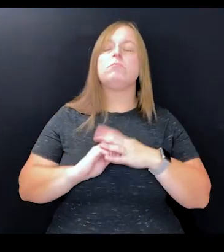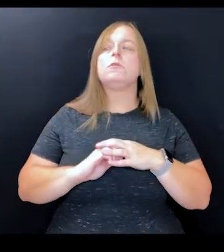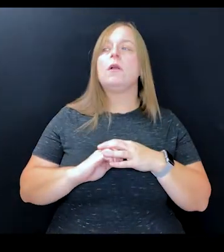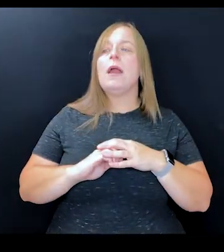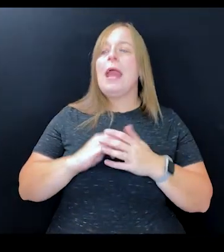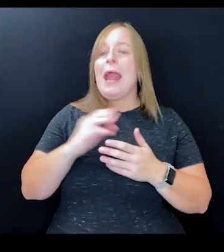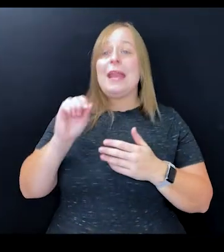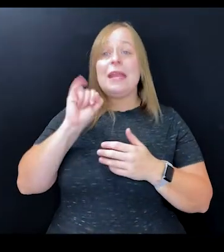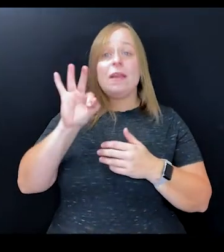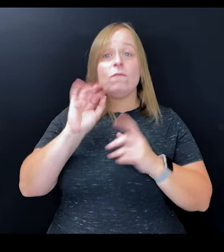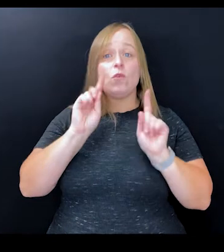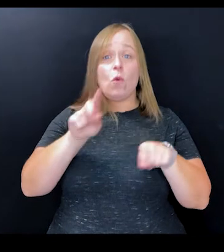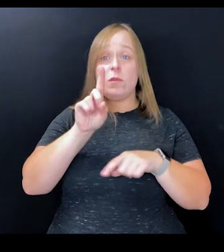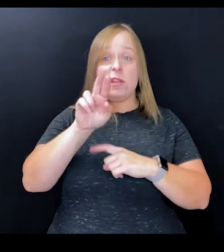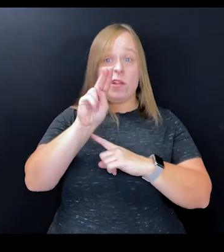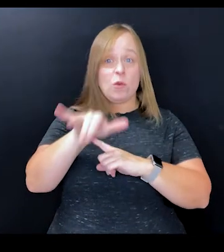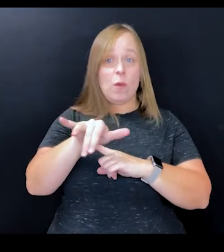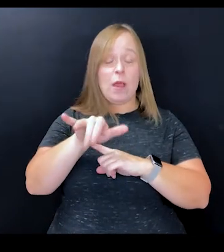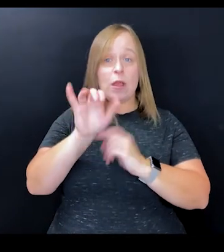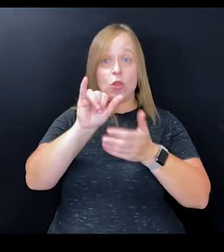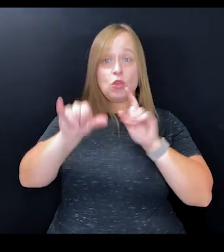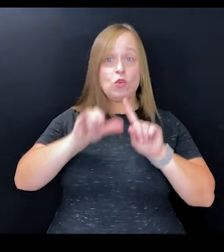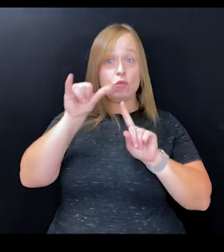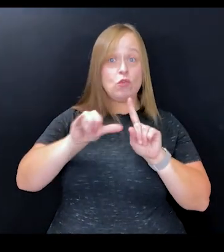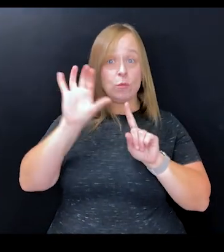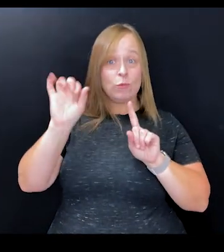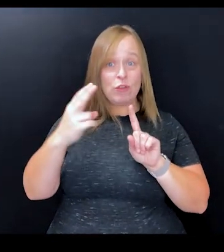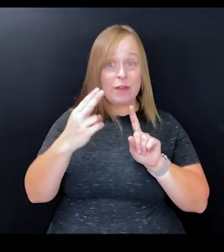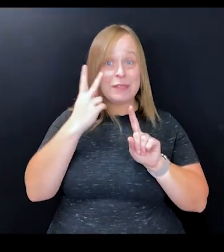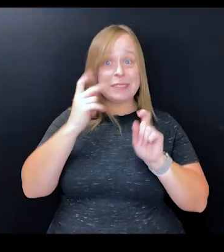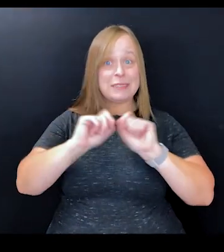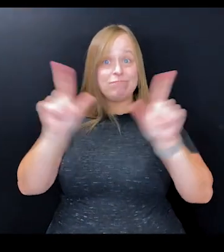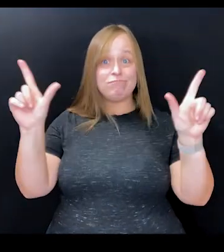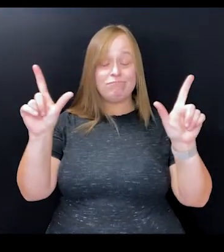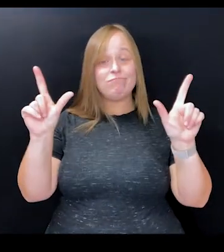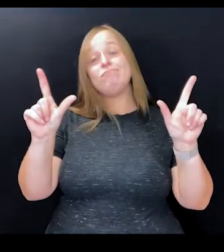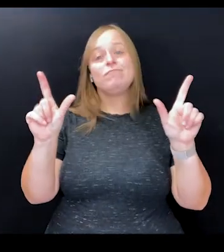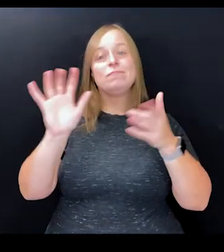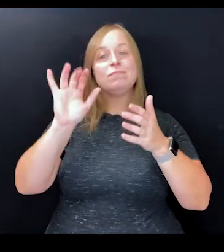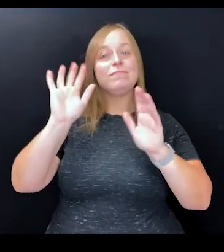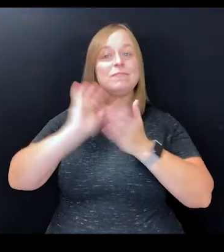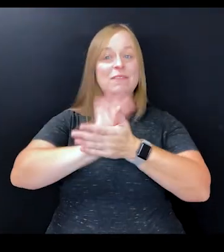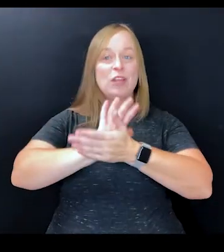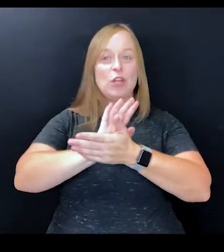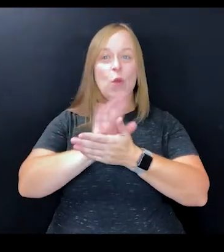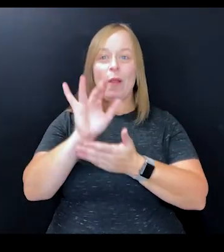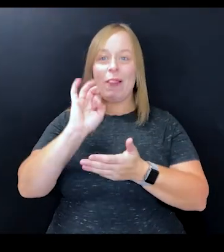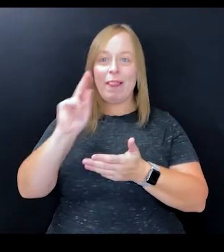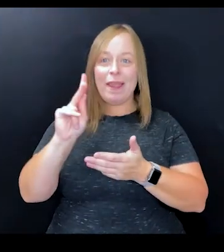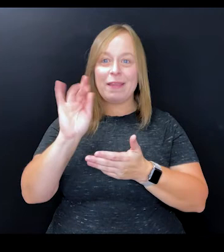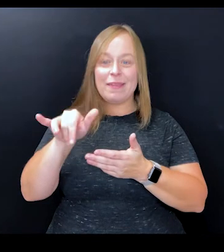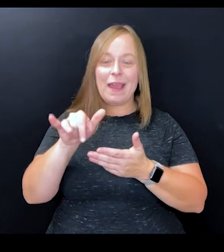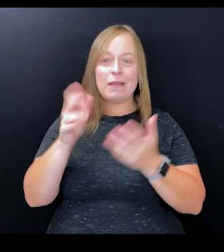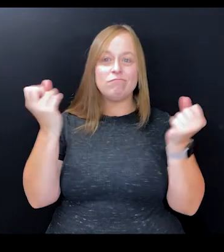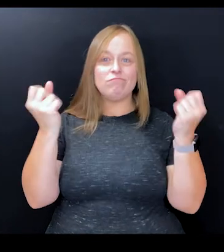and if you go to DRNY's YouTube channel, you will find a link to that video,